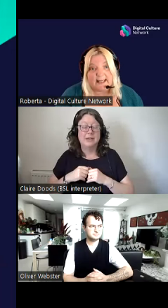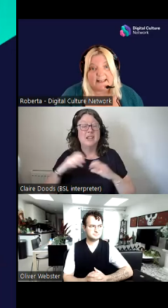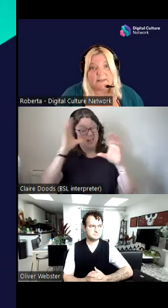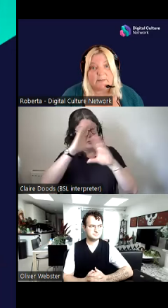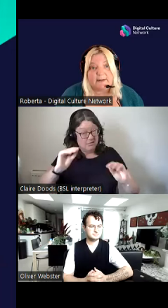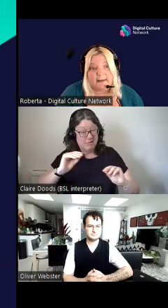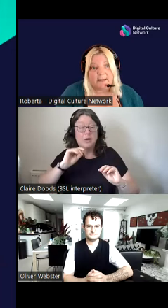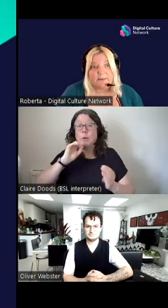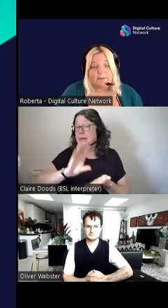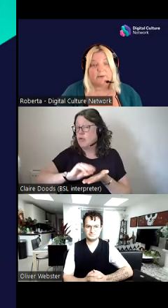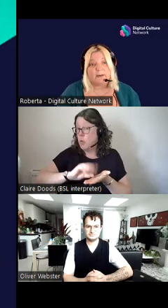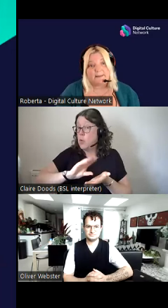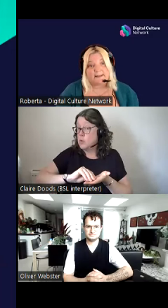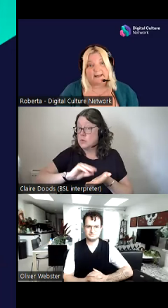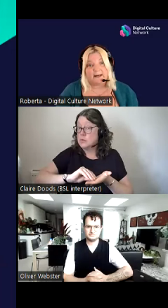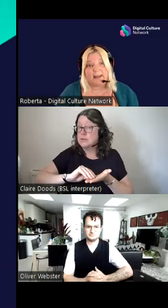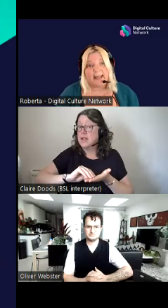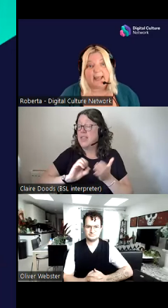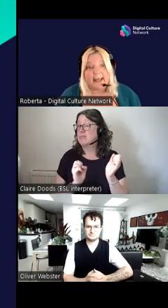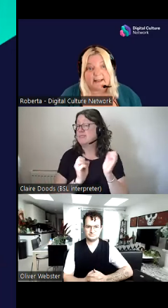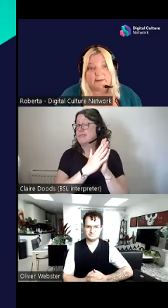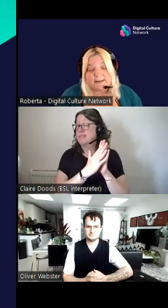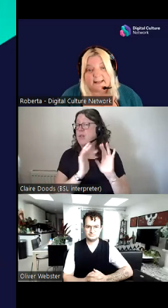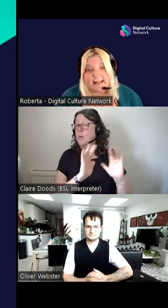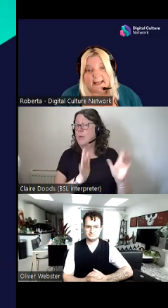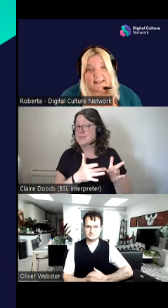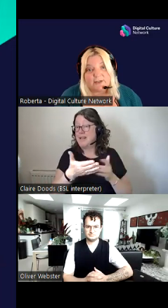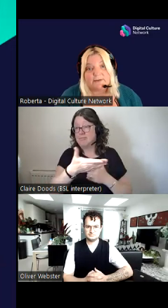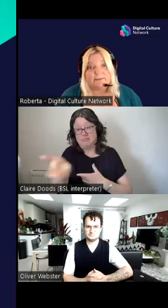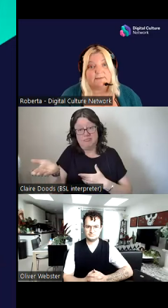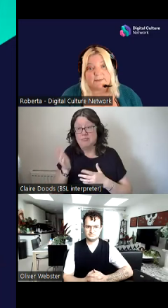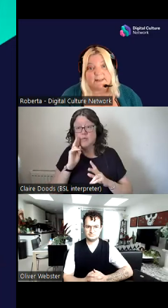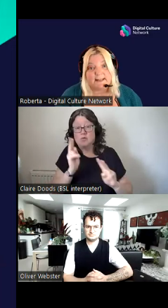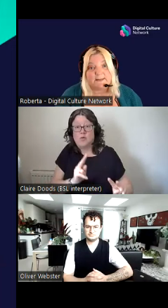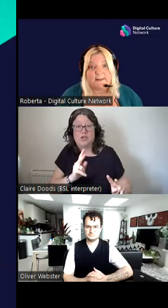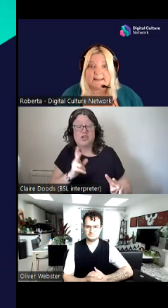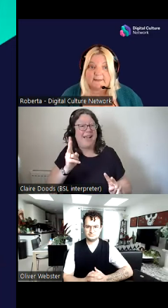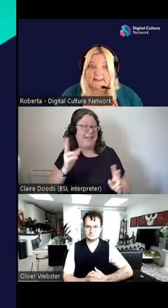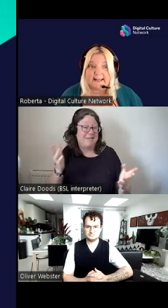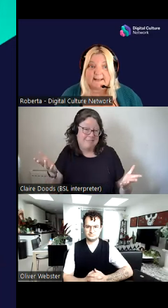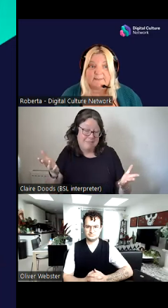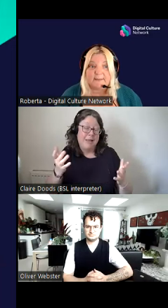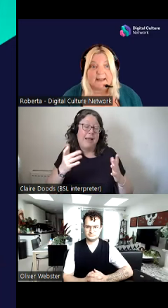and it will be available on the website alongside any additional resources within seven days.